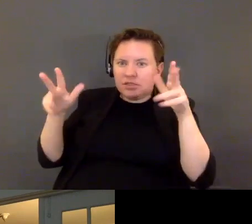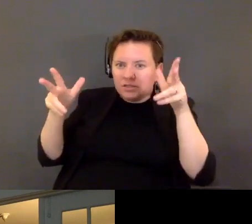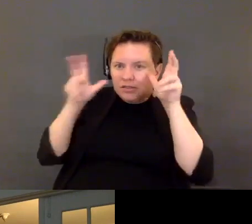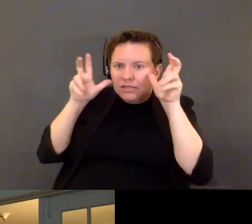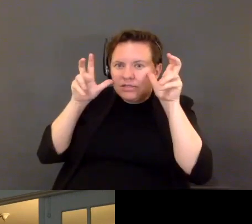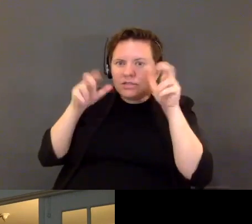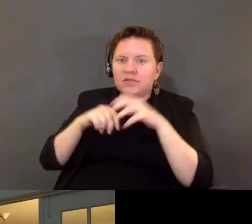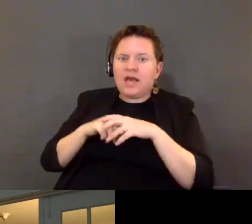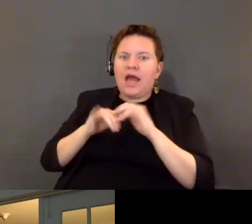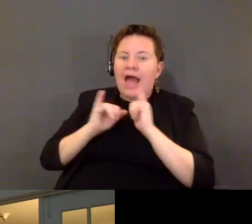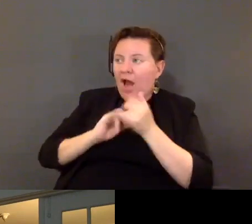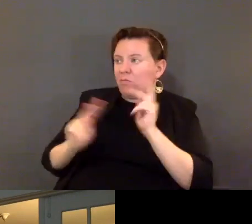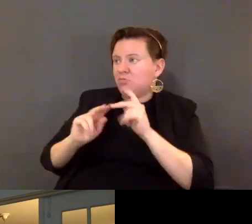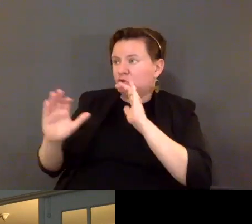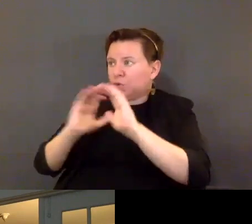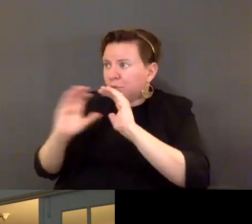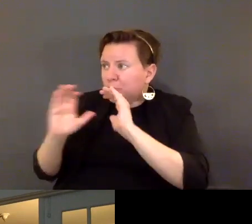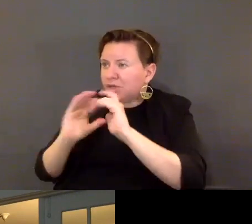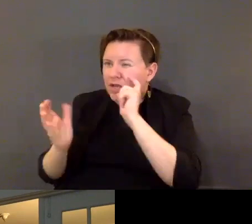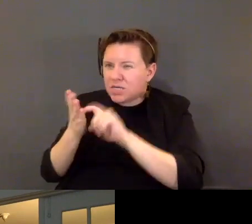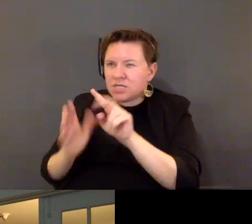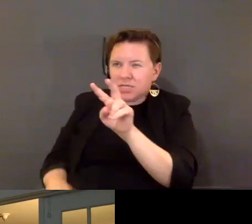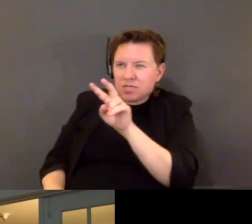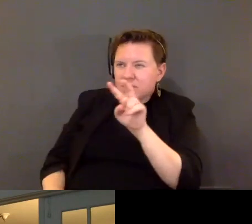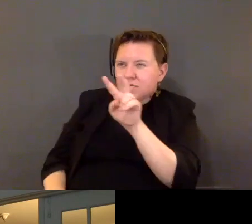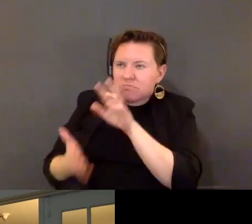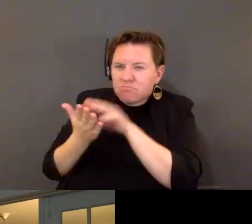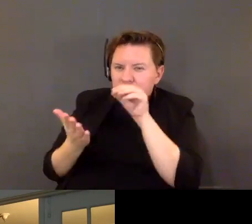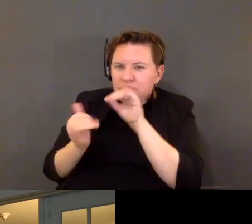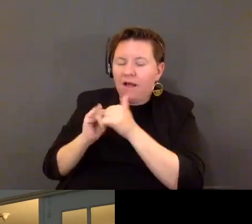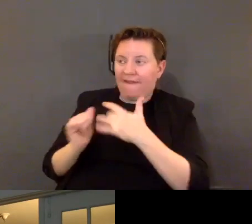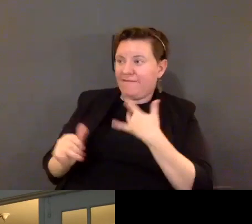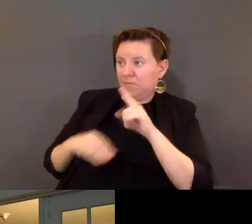how people communicate how they feel about themselves how they feel about you